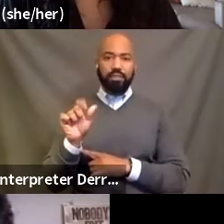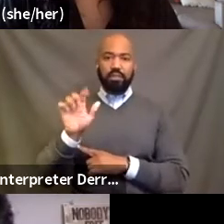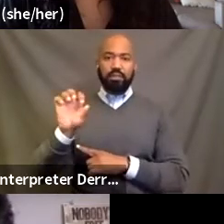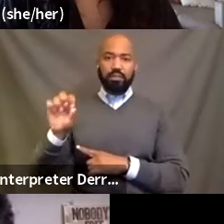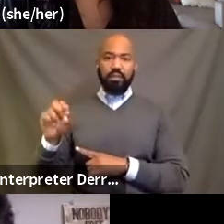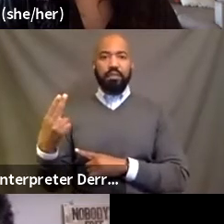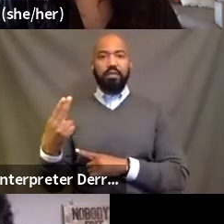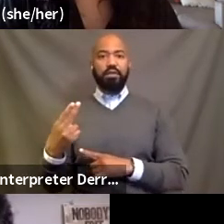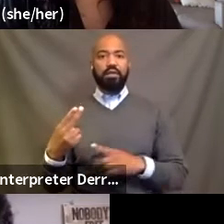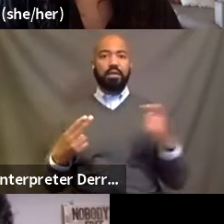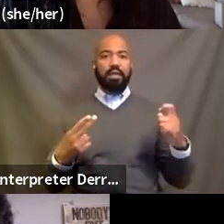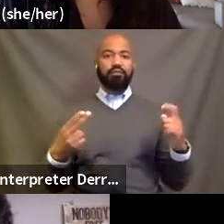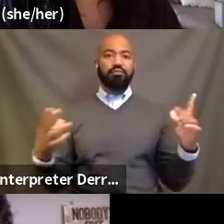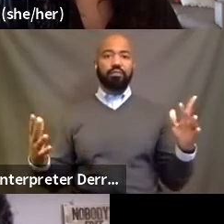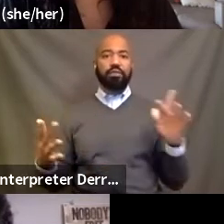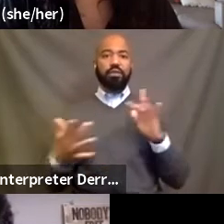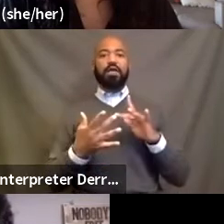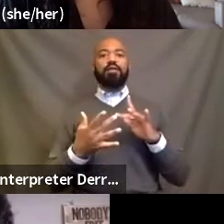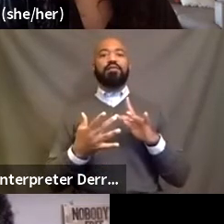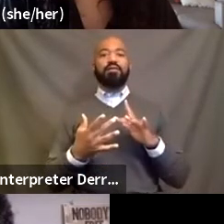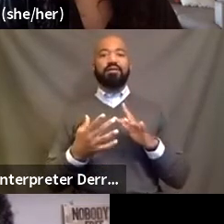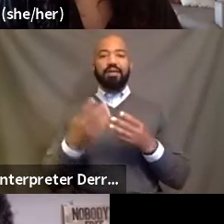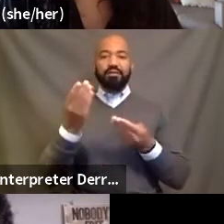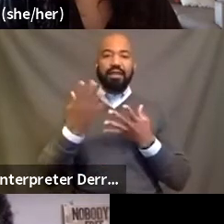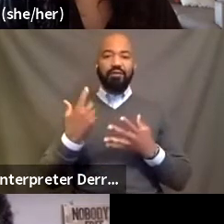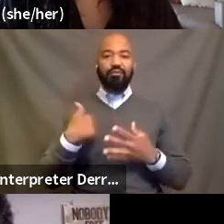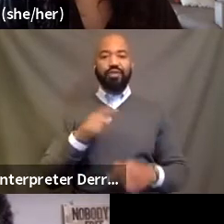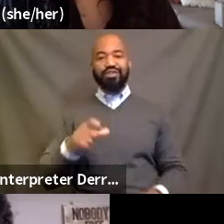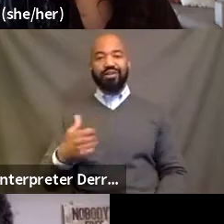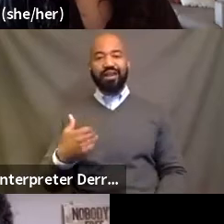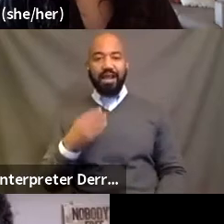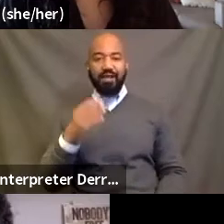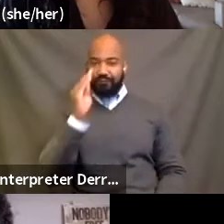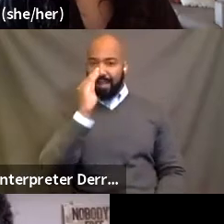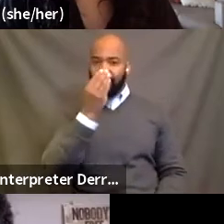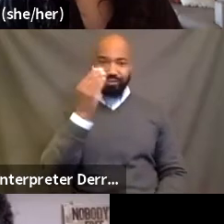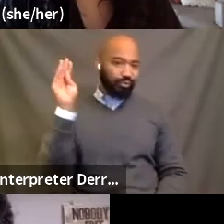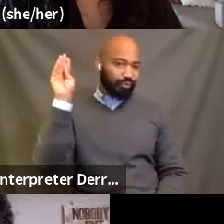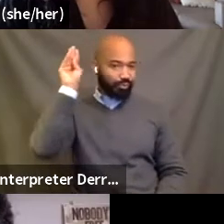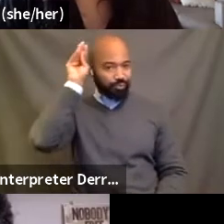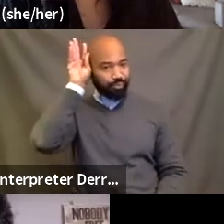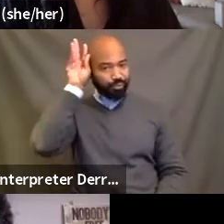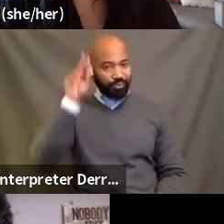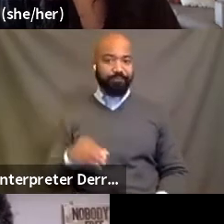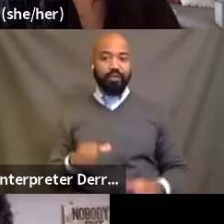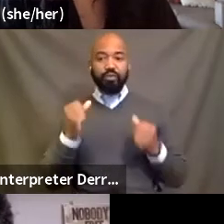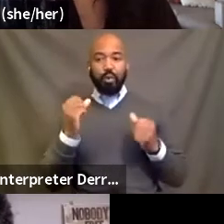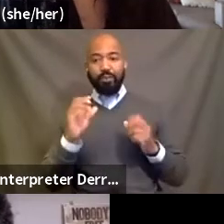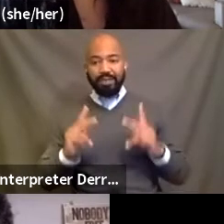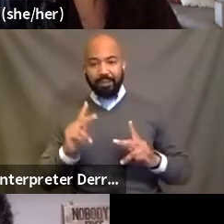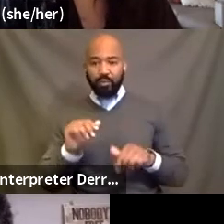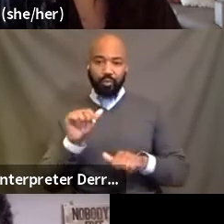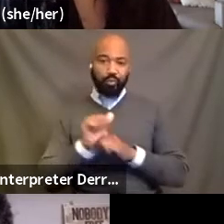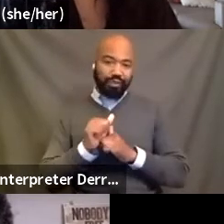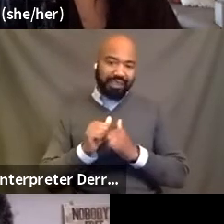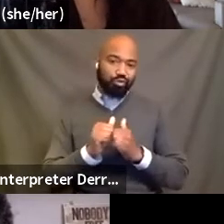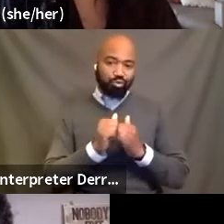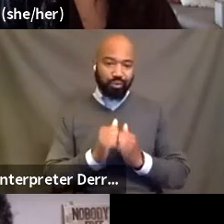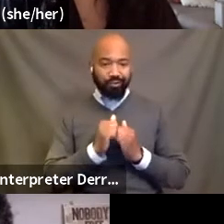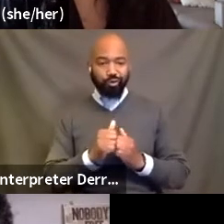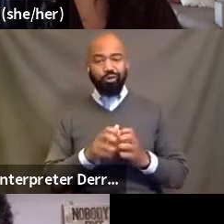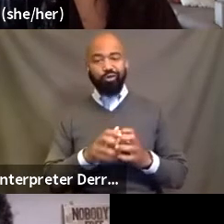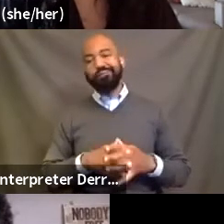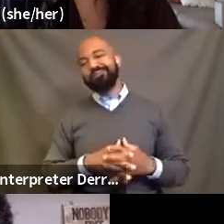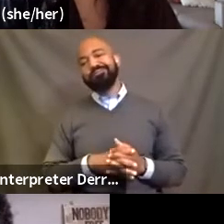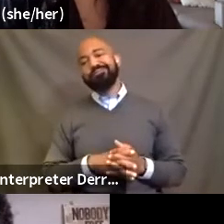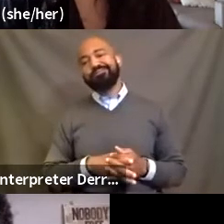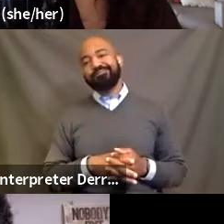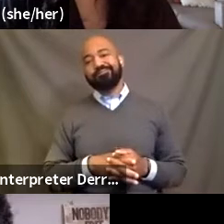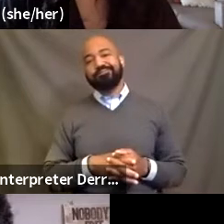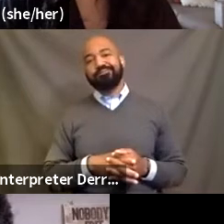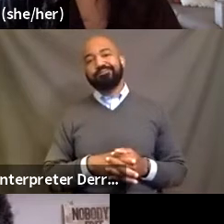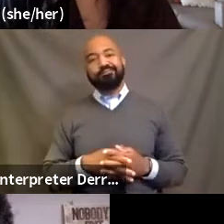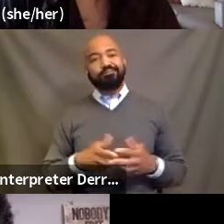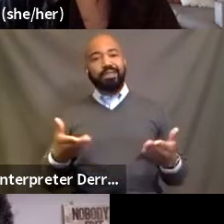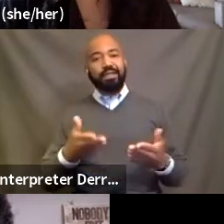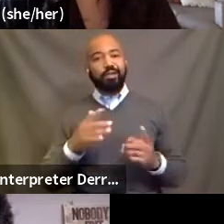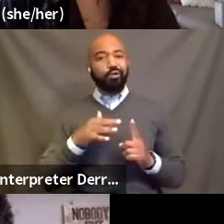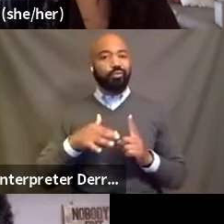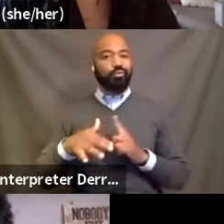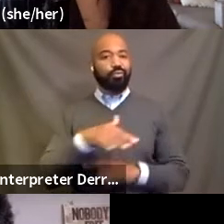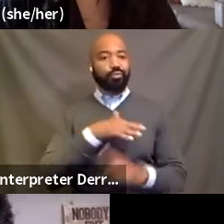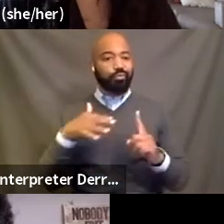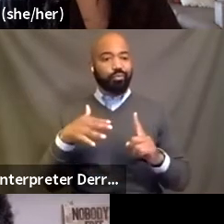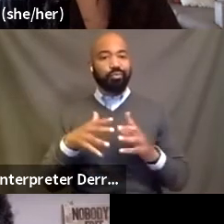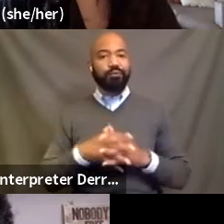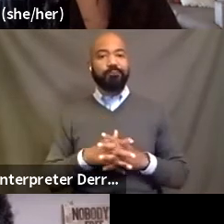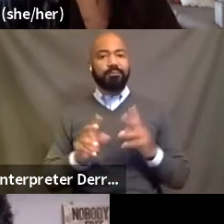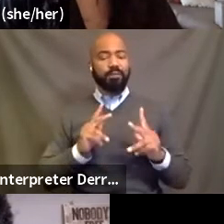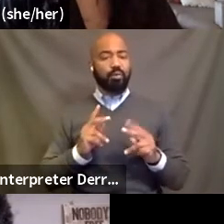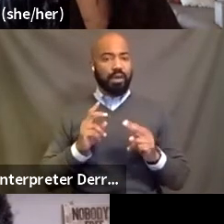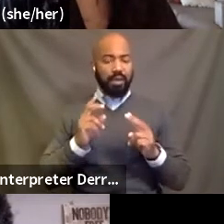Benjamin (they/them/elle): This space that folks who I adore from other moments in life are here and that we're able to reconnect just thank you and thank you hire it's for the trust to be doing this work.